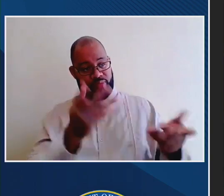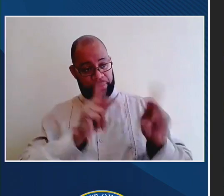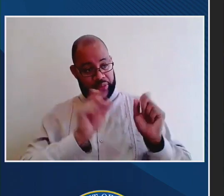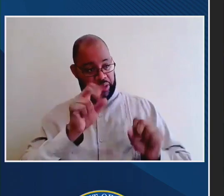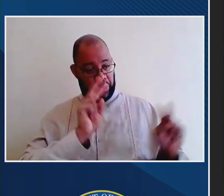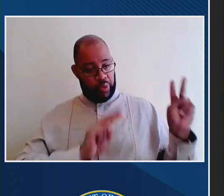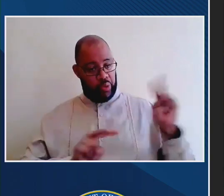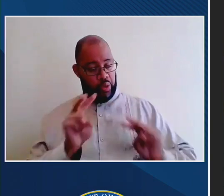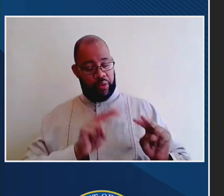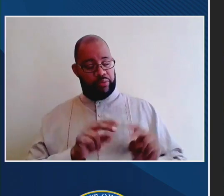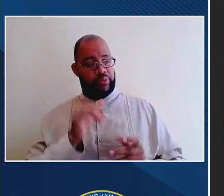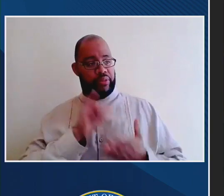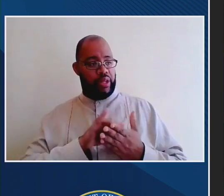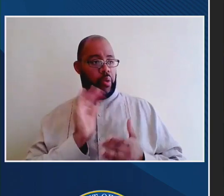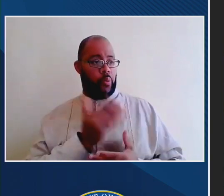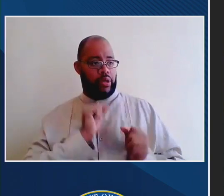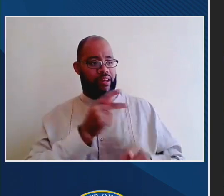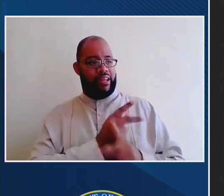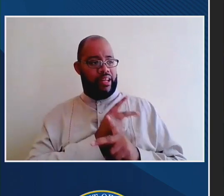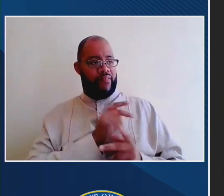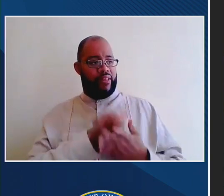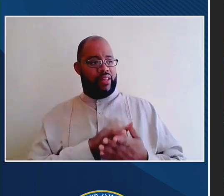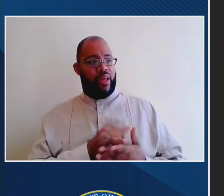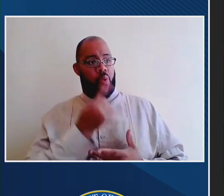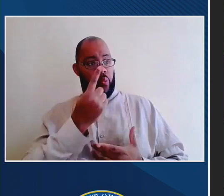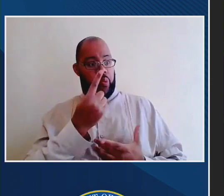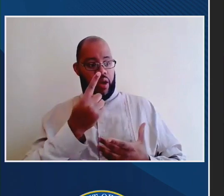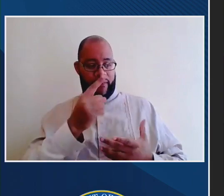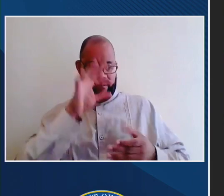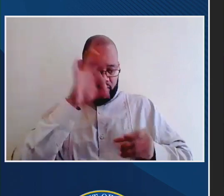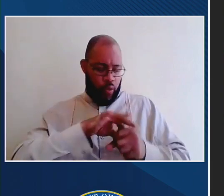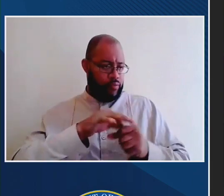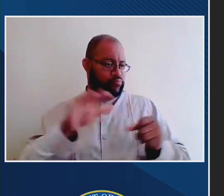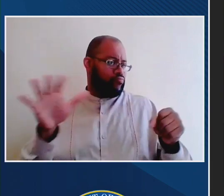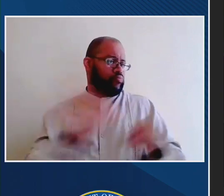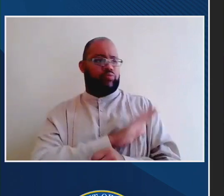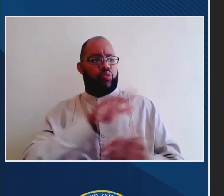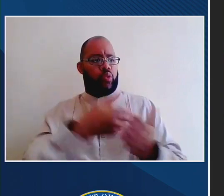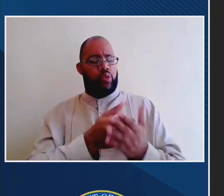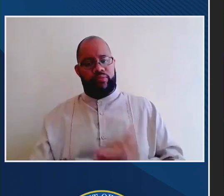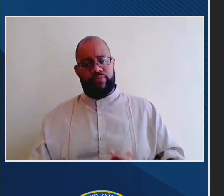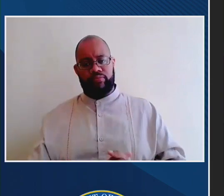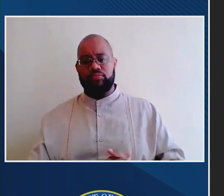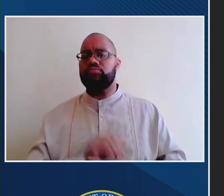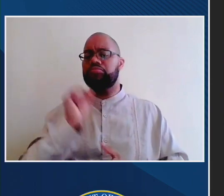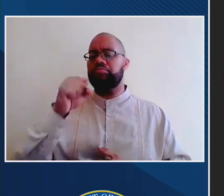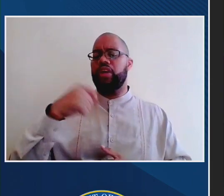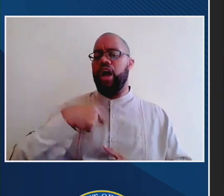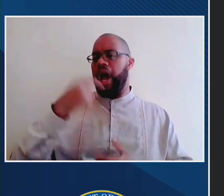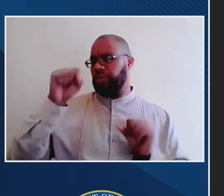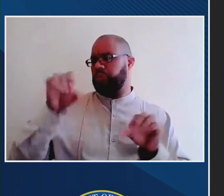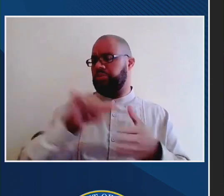that we can take care of it in one fell swoop? Yeah, I think we can do that. That we can get the bios out and let